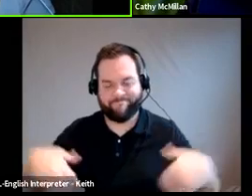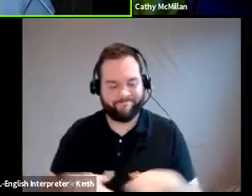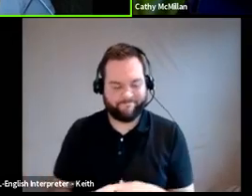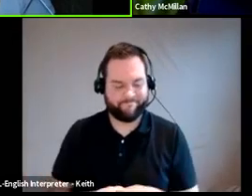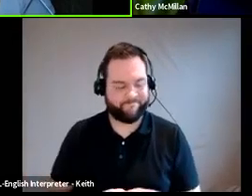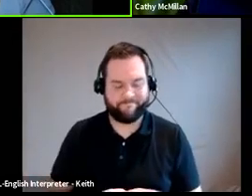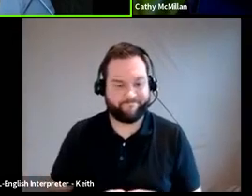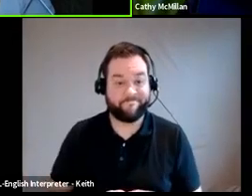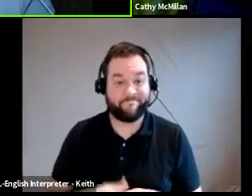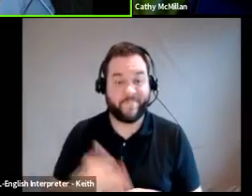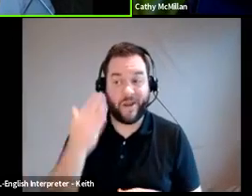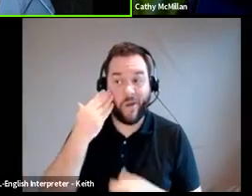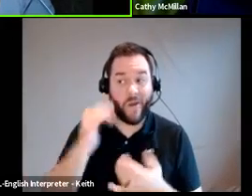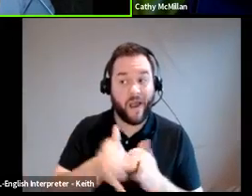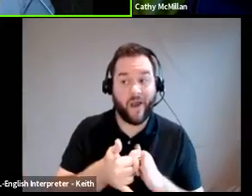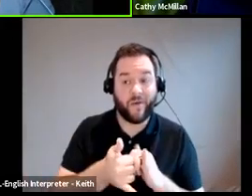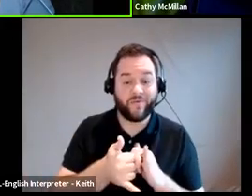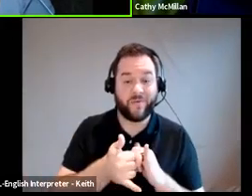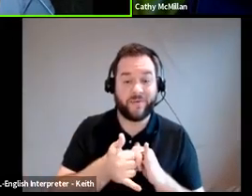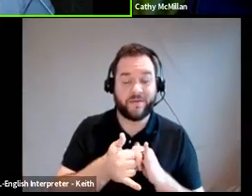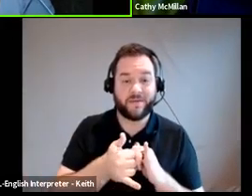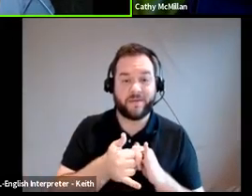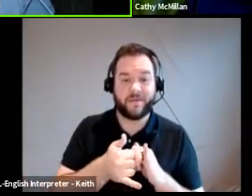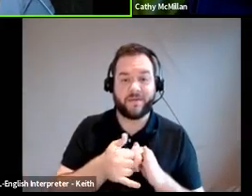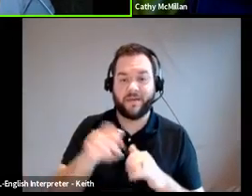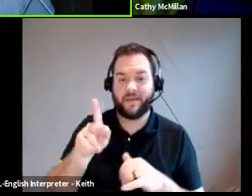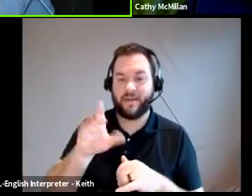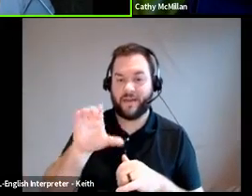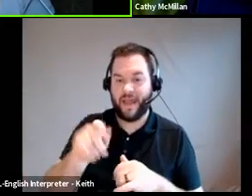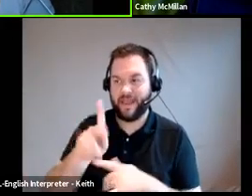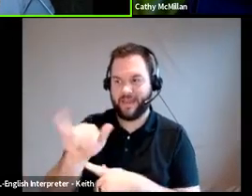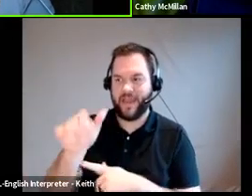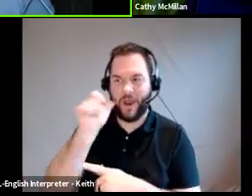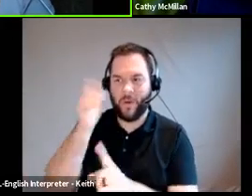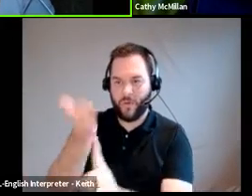they don't